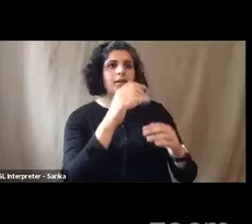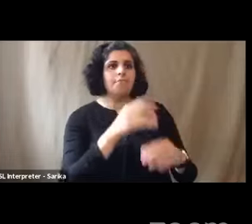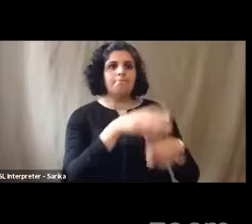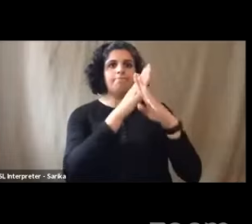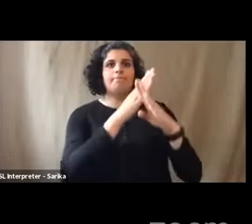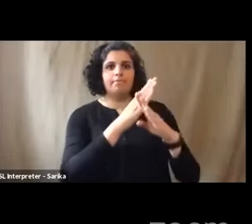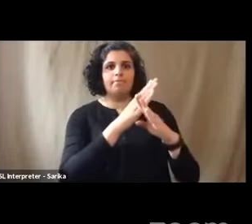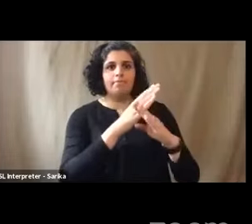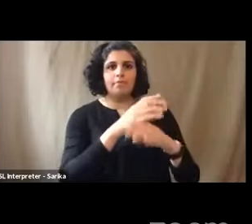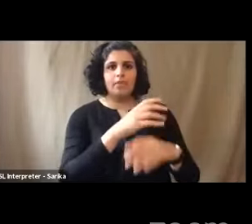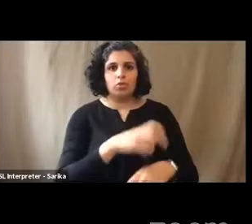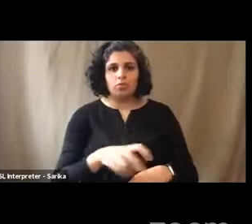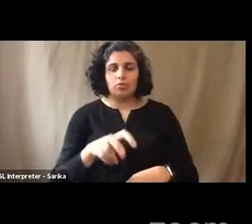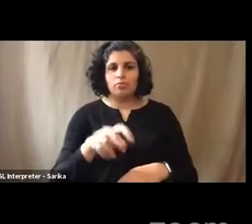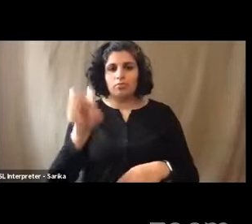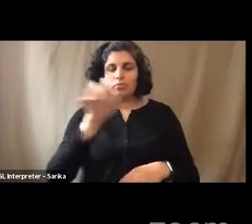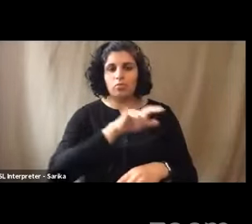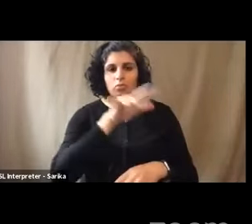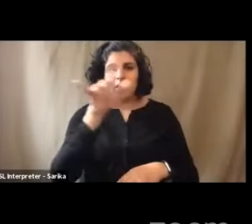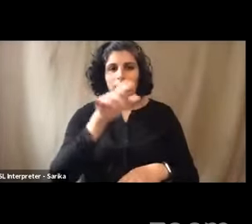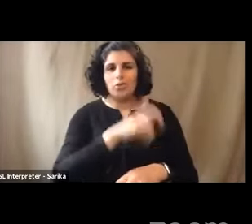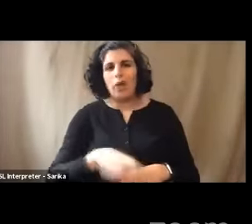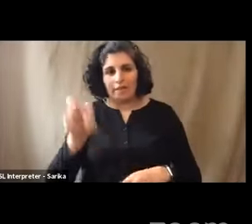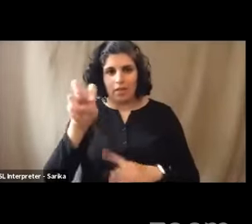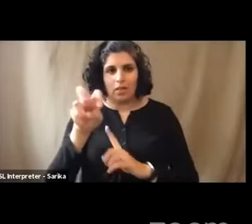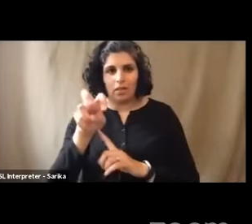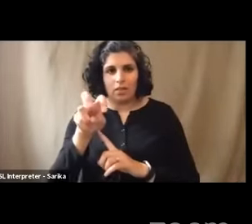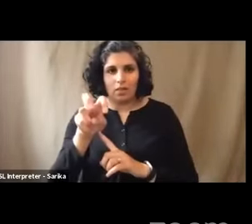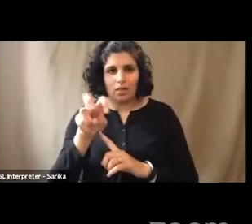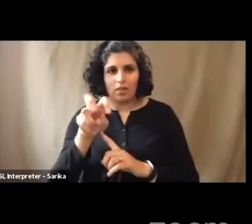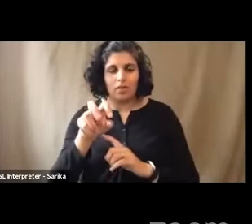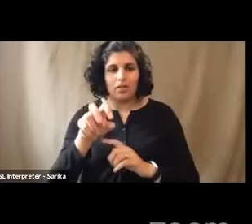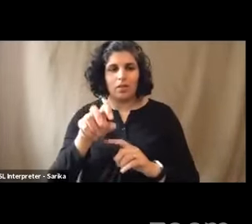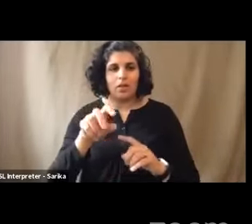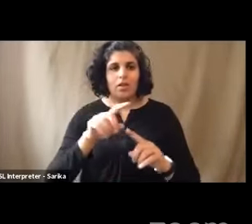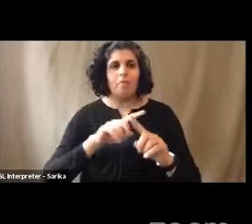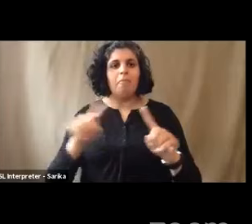It’s more like, everyone should take as many precautions as they can.